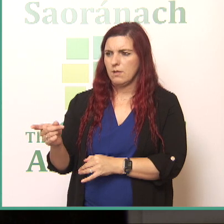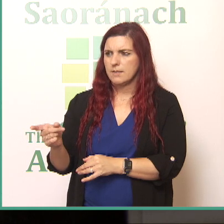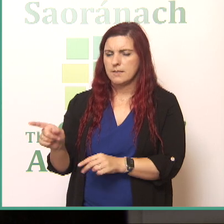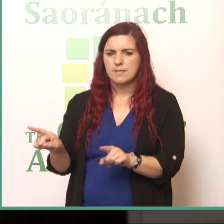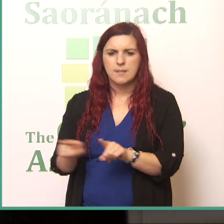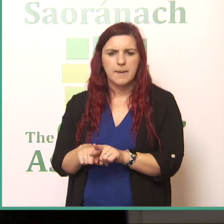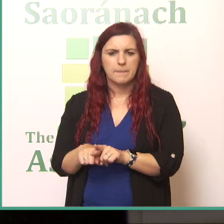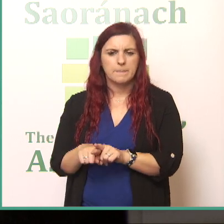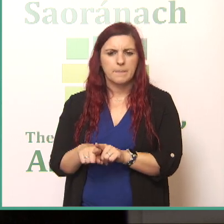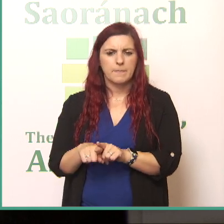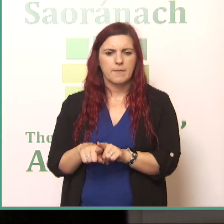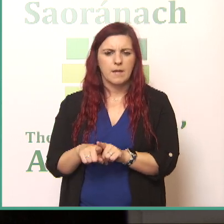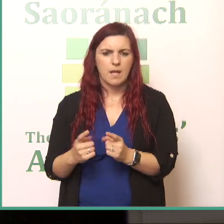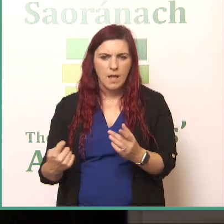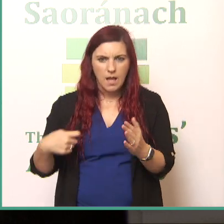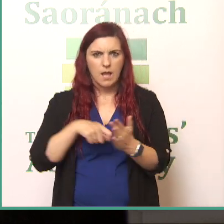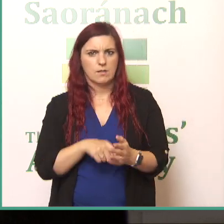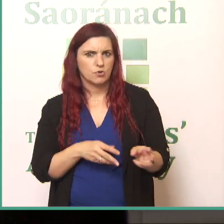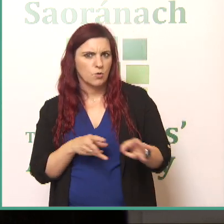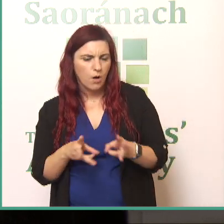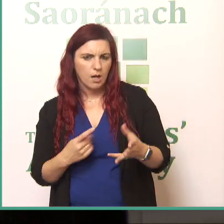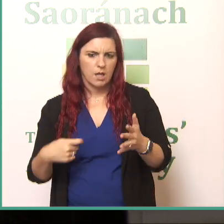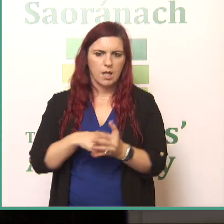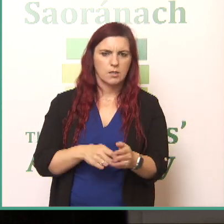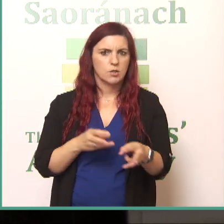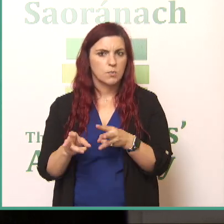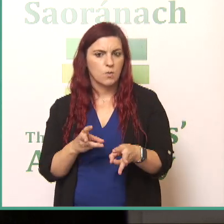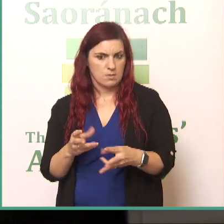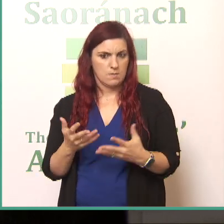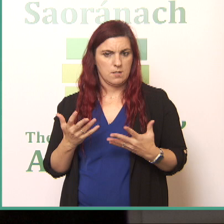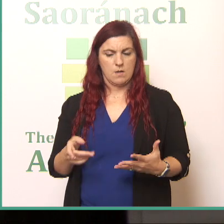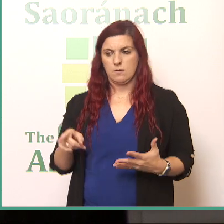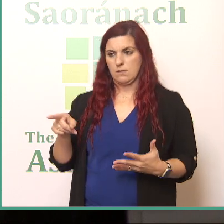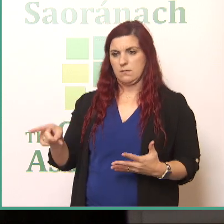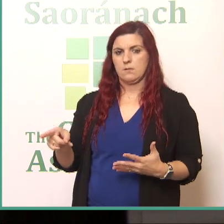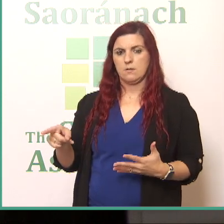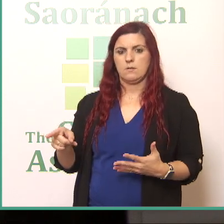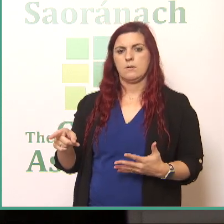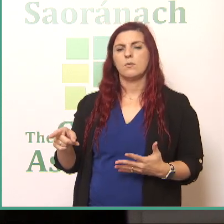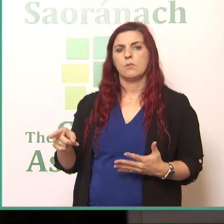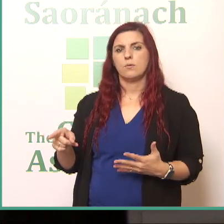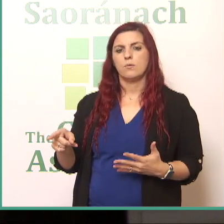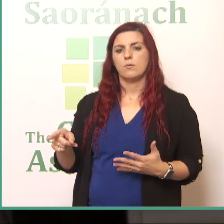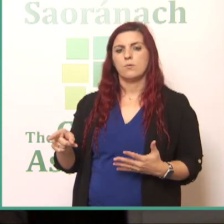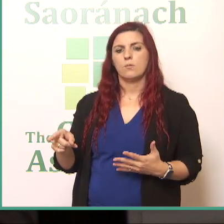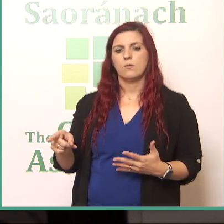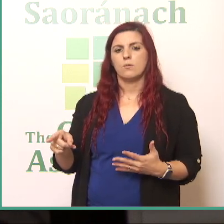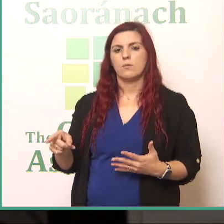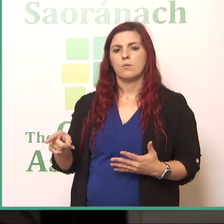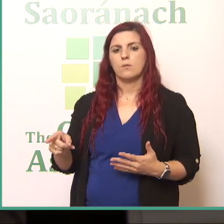extra work that has to be done he now needs to put an underpass that the cows can go safely